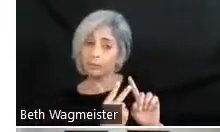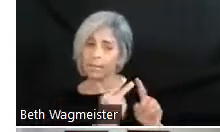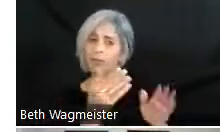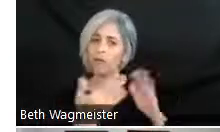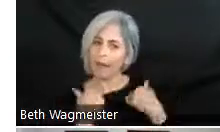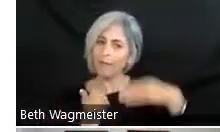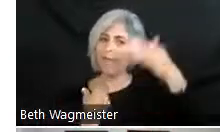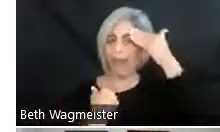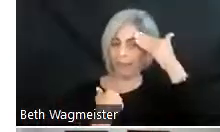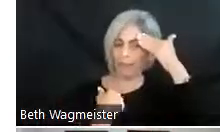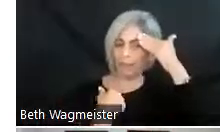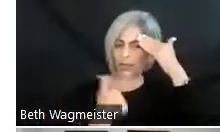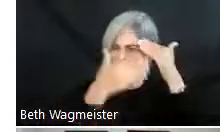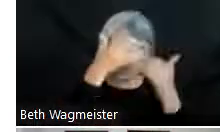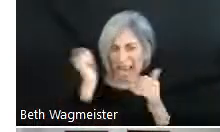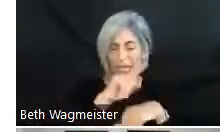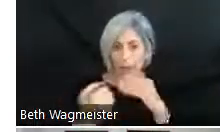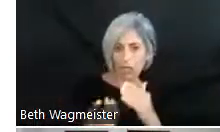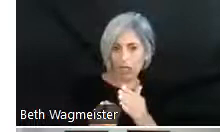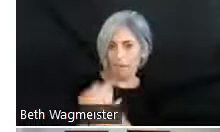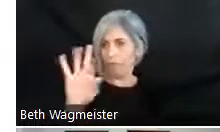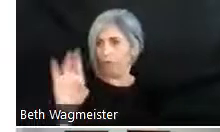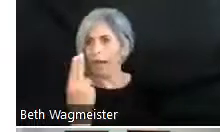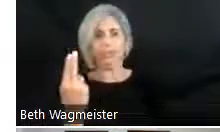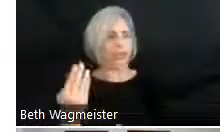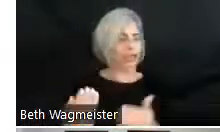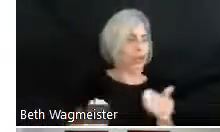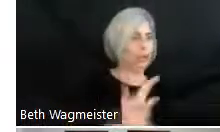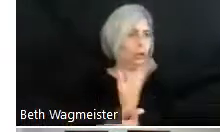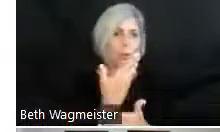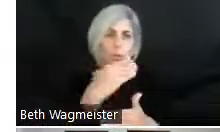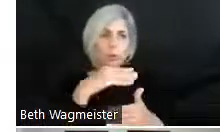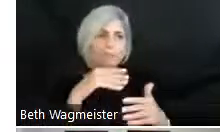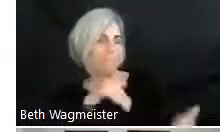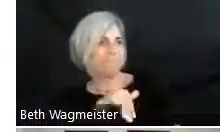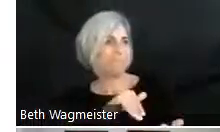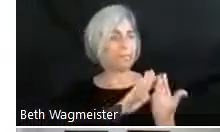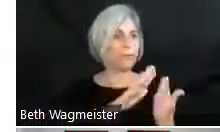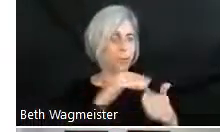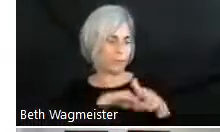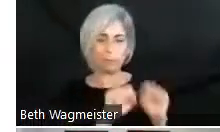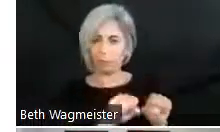forgotten what it's like to be brand newbie at accessibility. I do woodworking